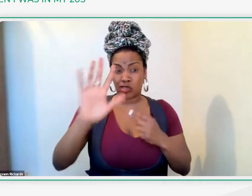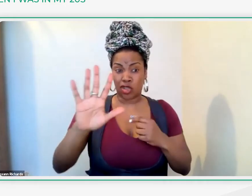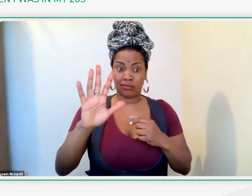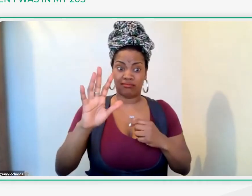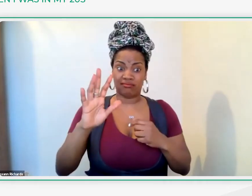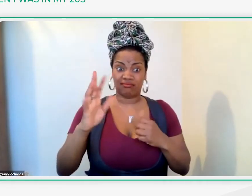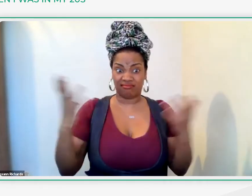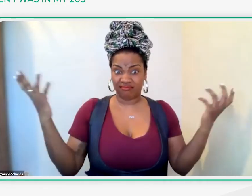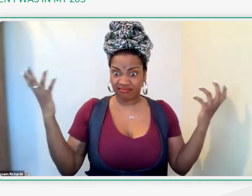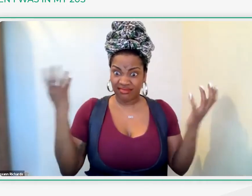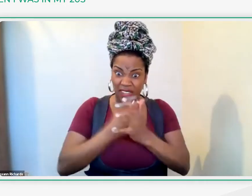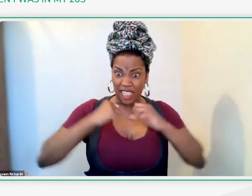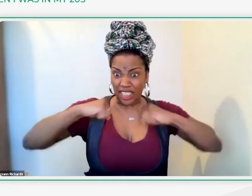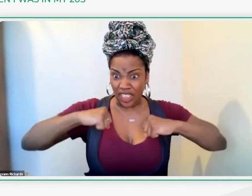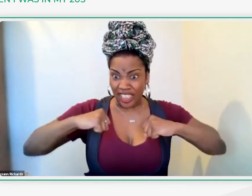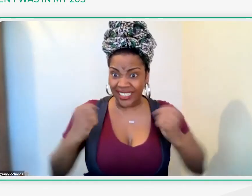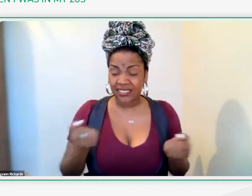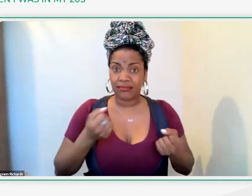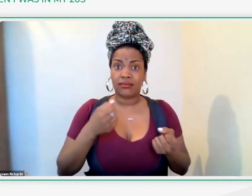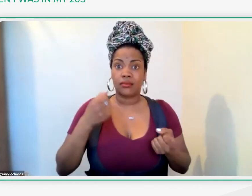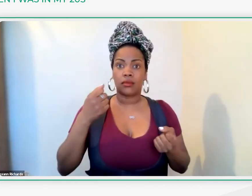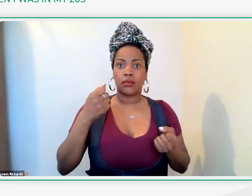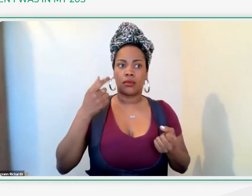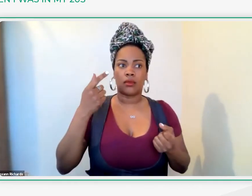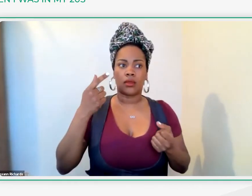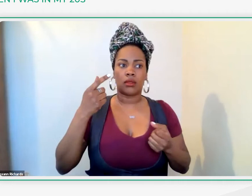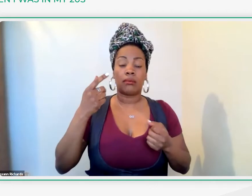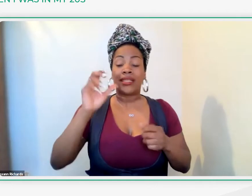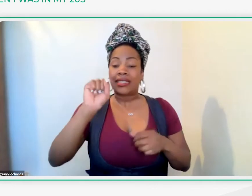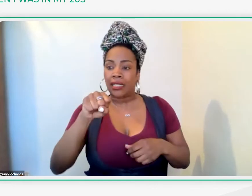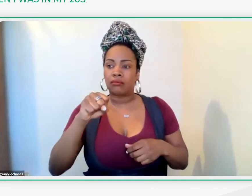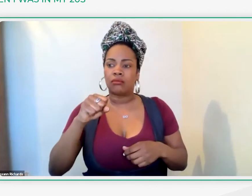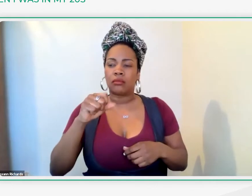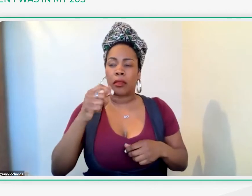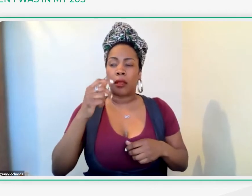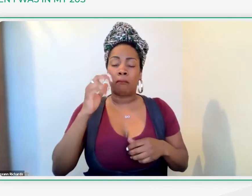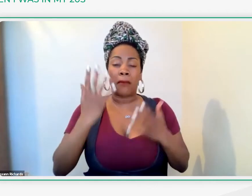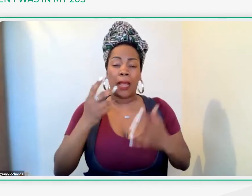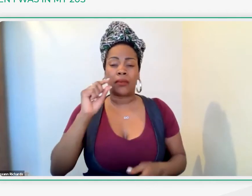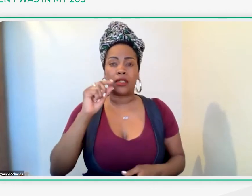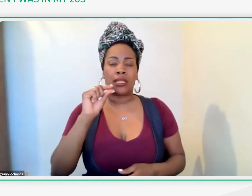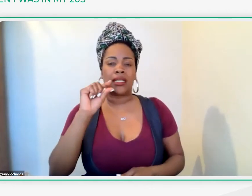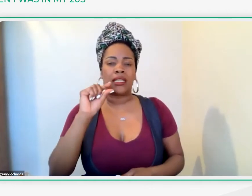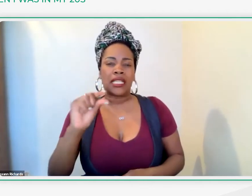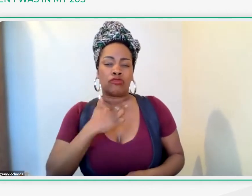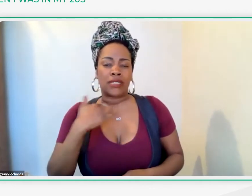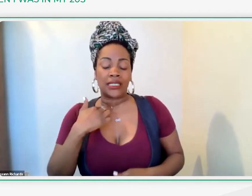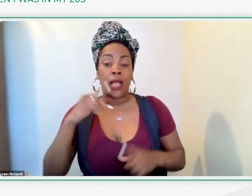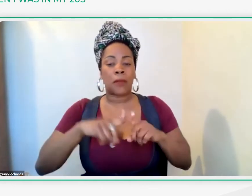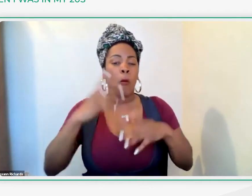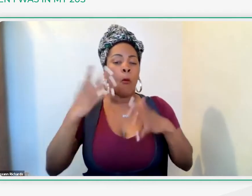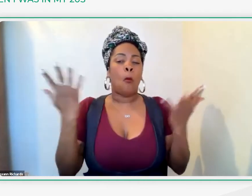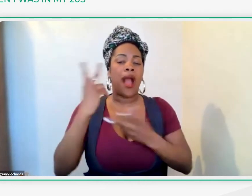And investment is considered, you know, your protection.